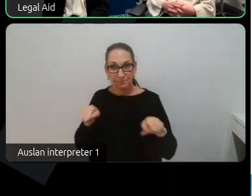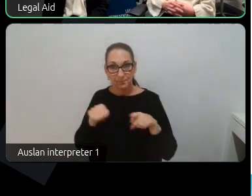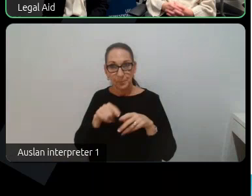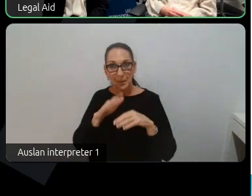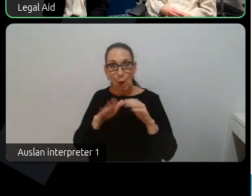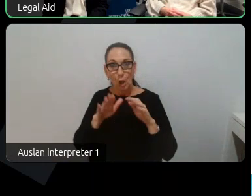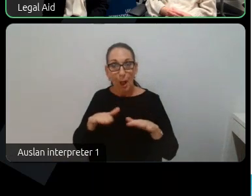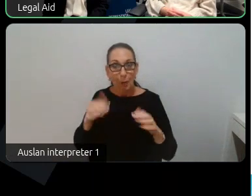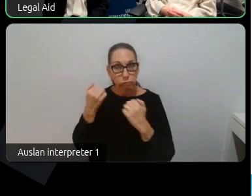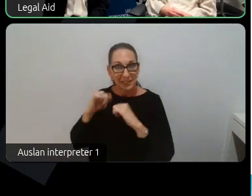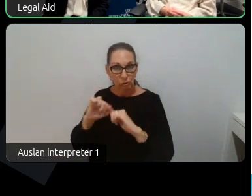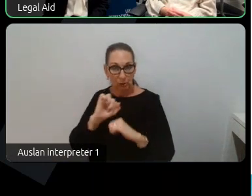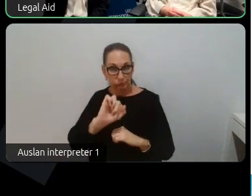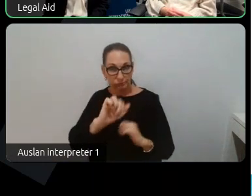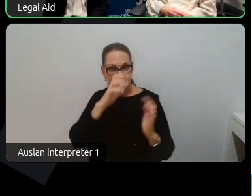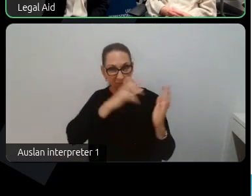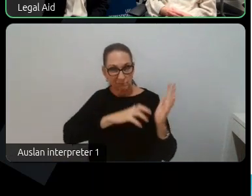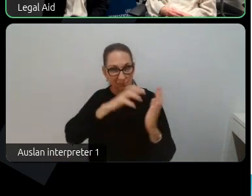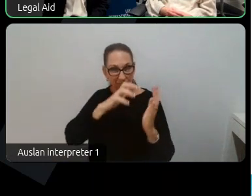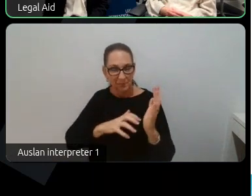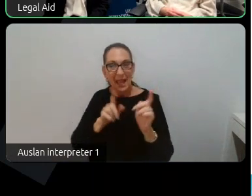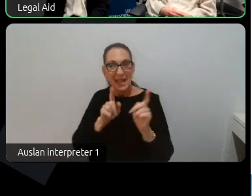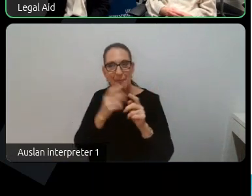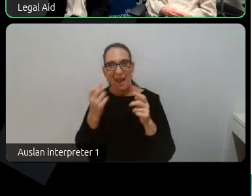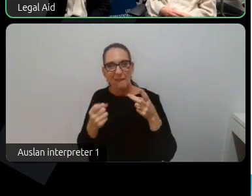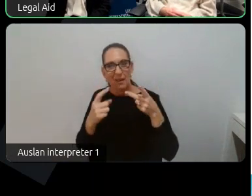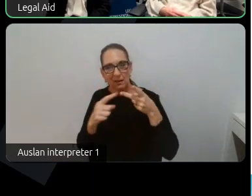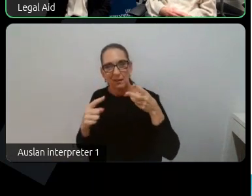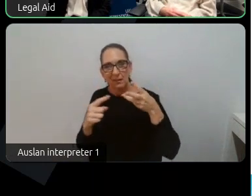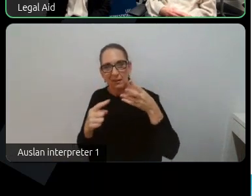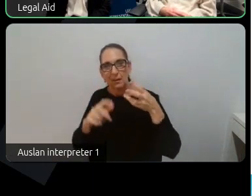but there's also a page about each of the other duty lawyer services on the legal aid